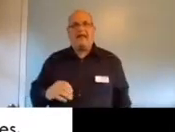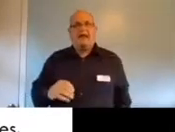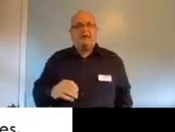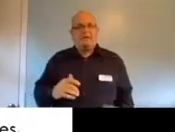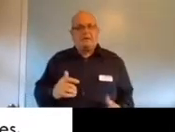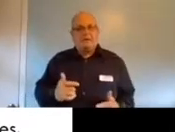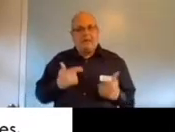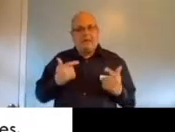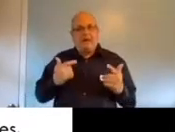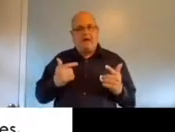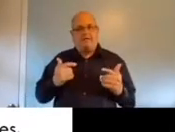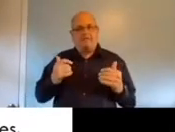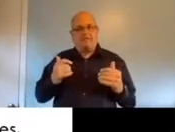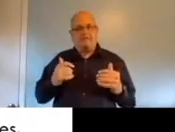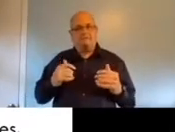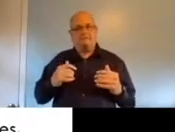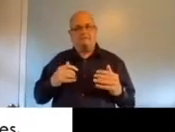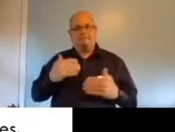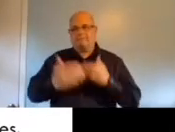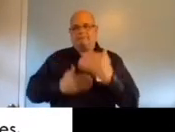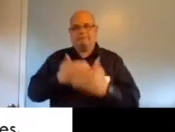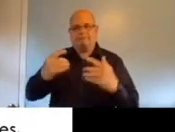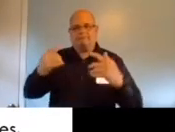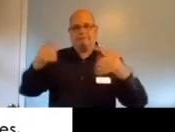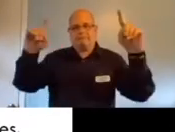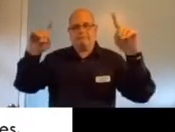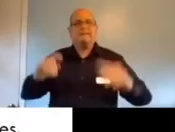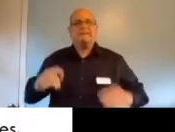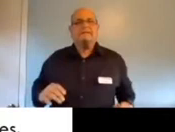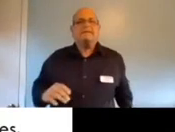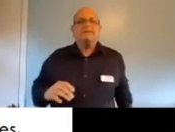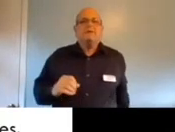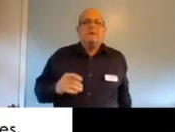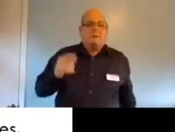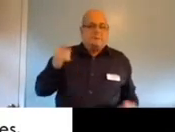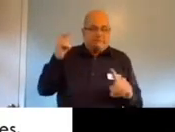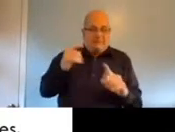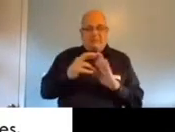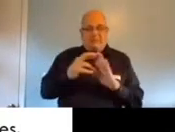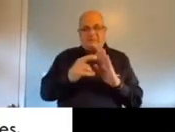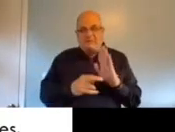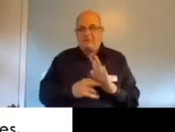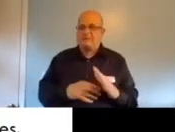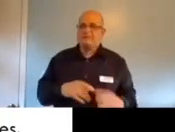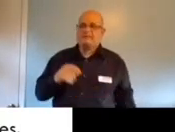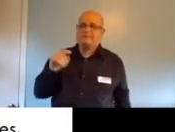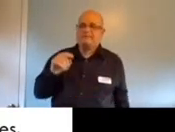lives. It came down to these guidelines were strictly